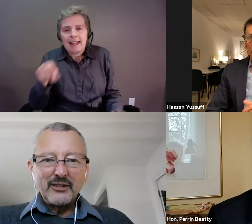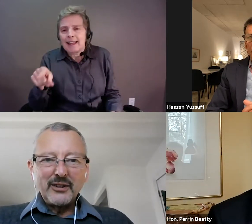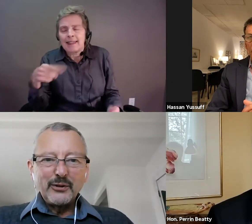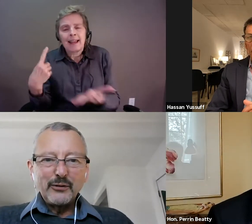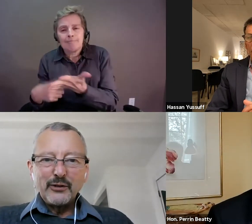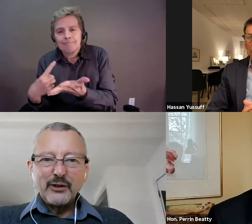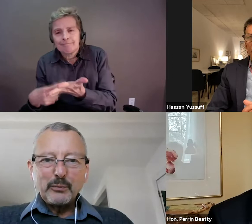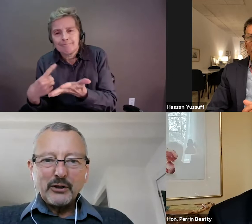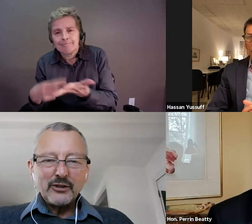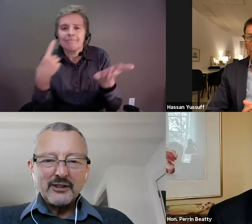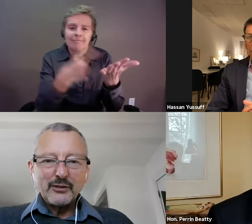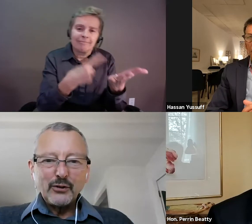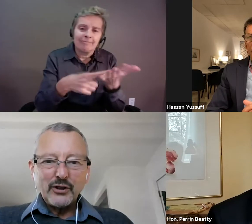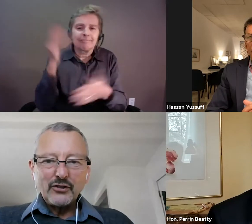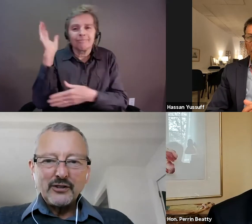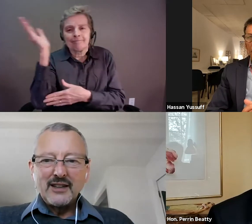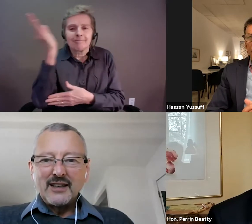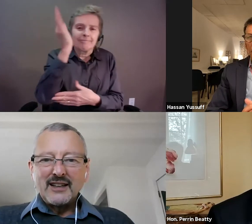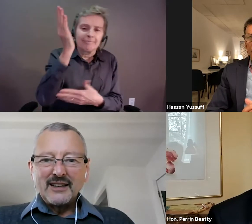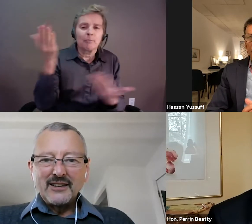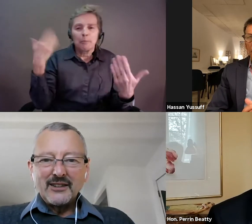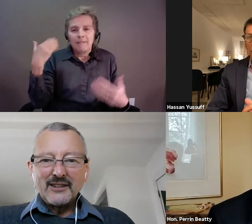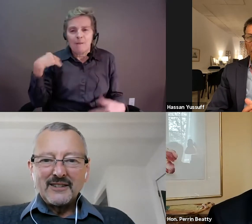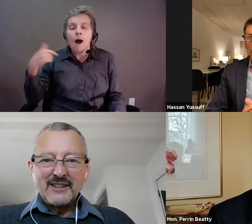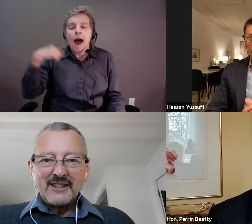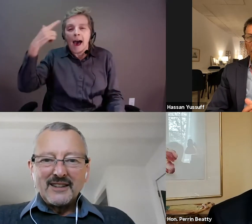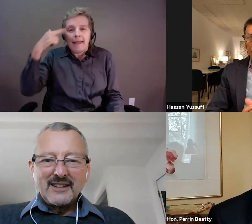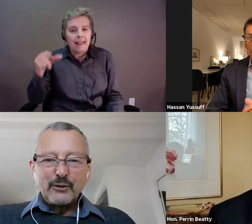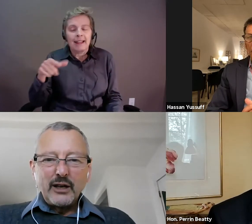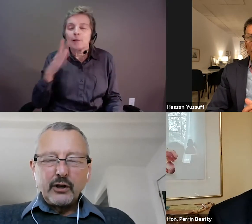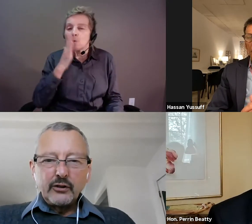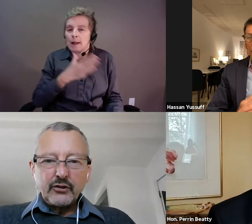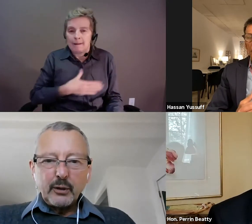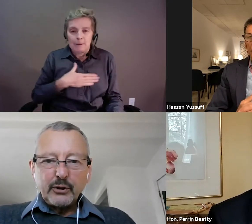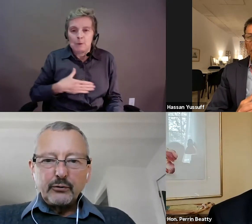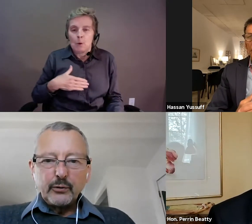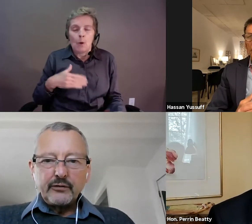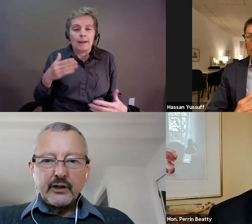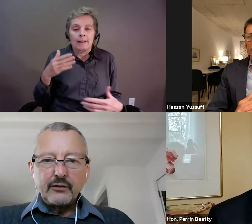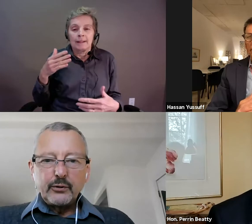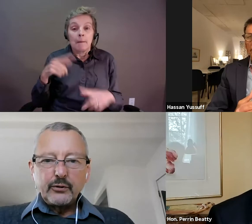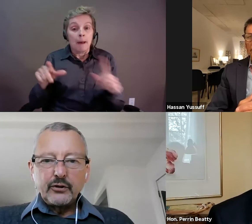I think you're in for a very special conversation and we have a hard stop at 2:45 due to